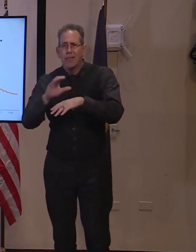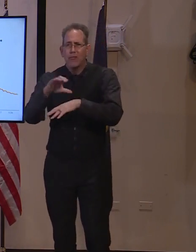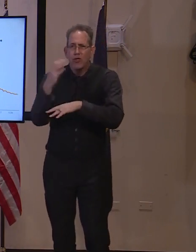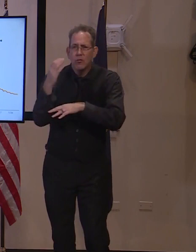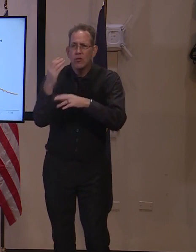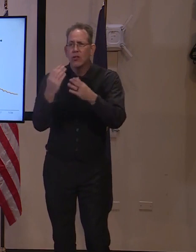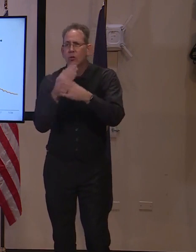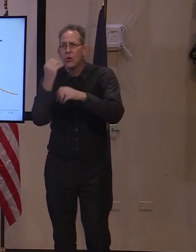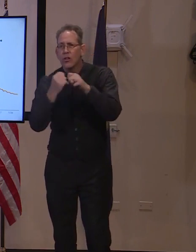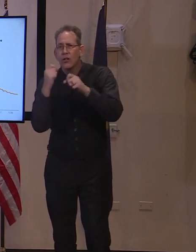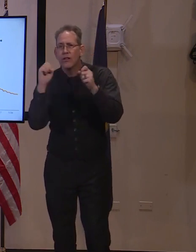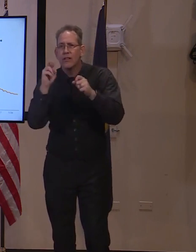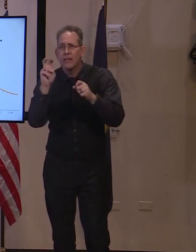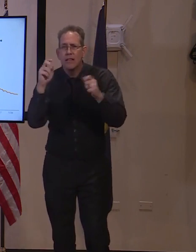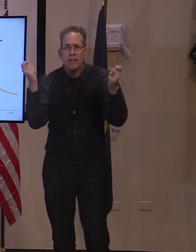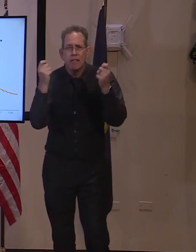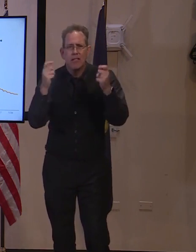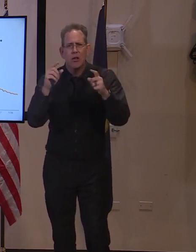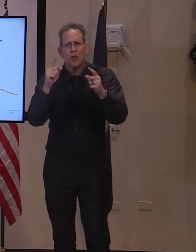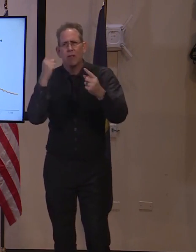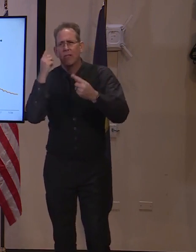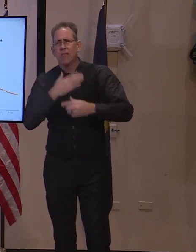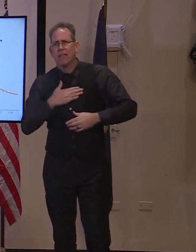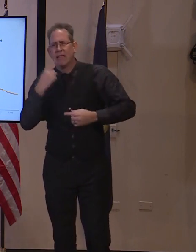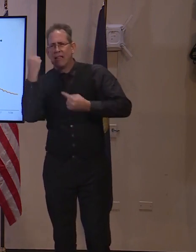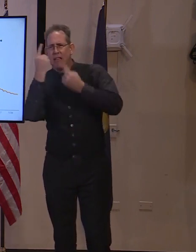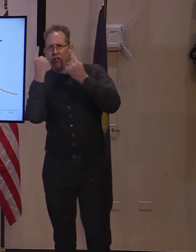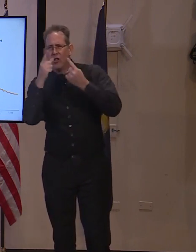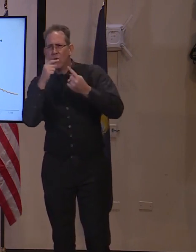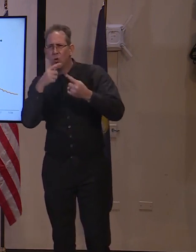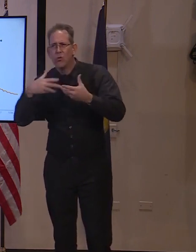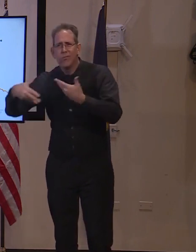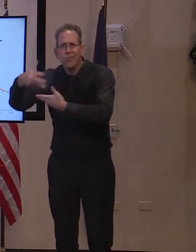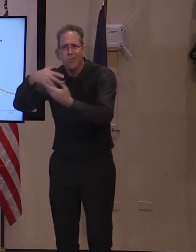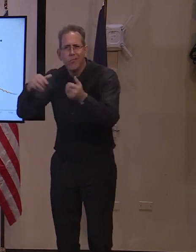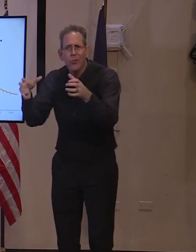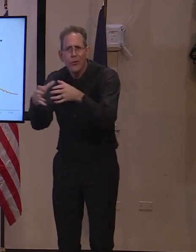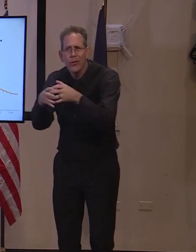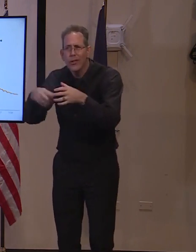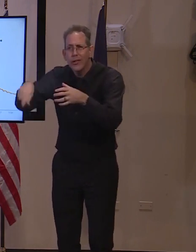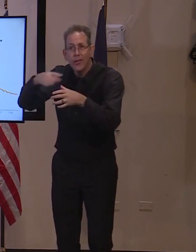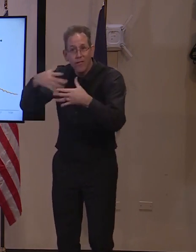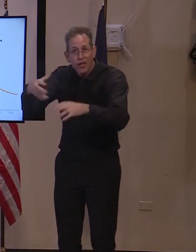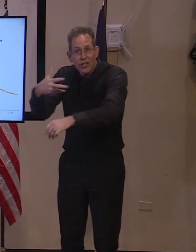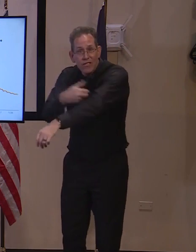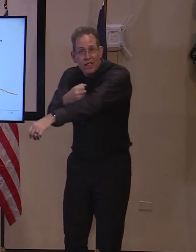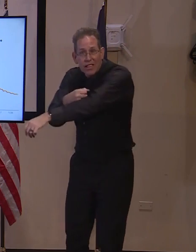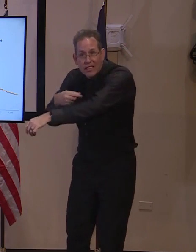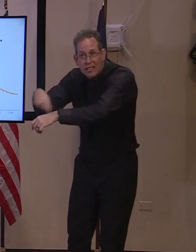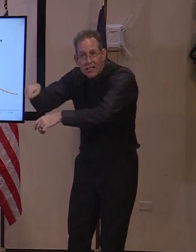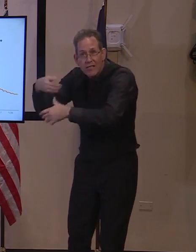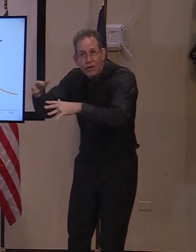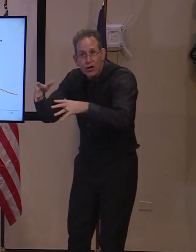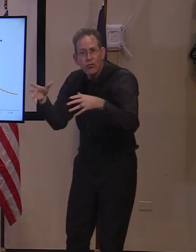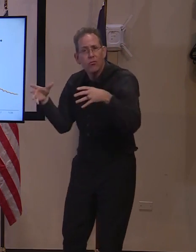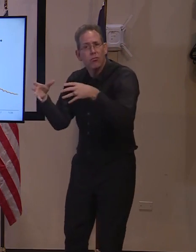prevent that, or to make it as un impactful as possible by getting boosted, wearing a mask, staying home if you're if you're sick and all of the